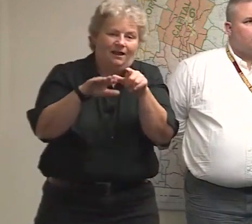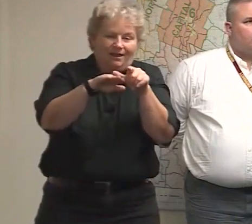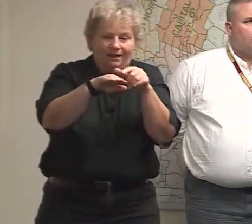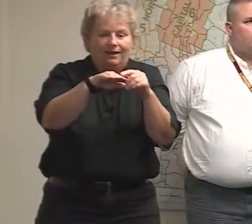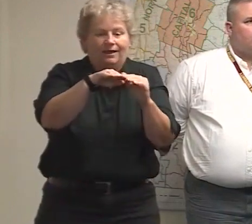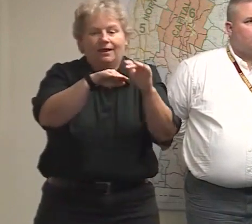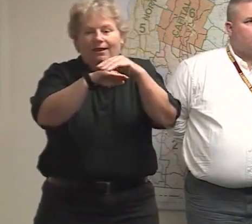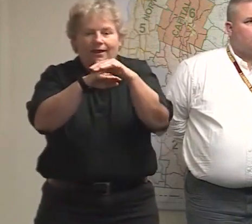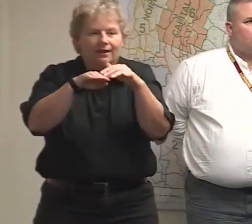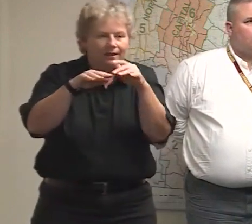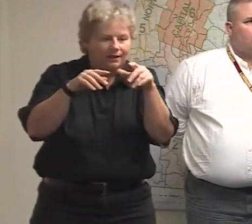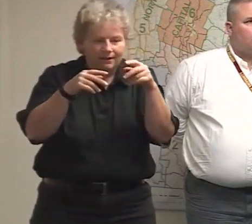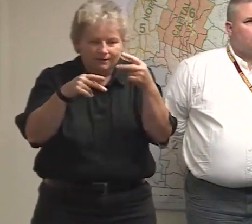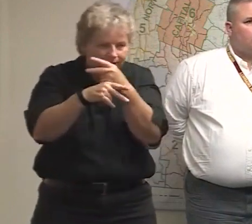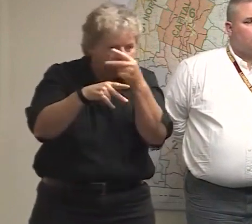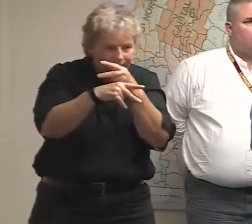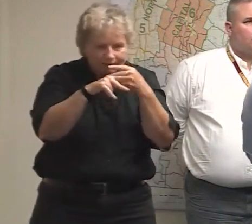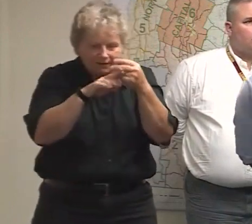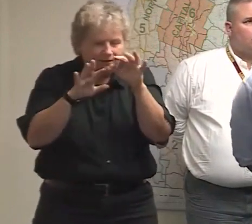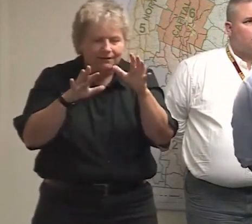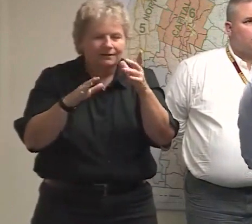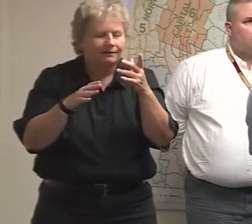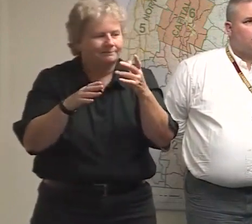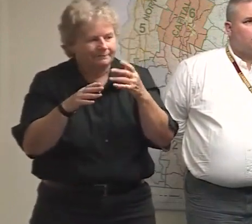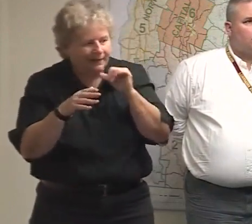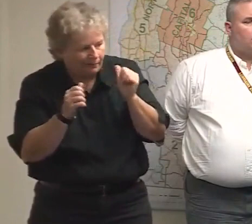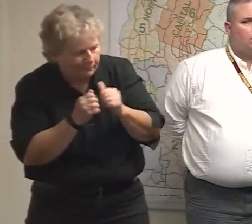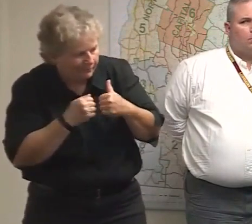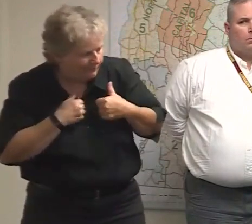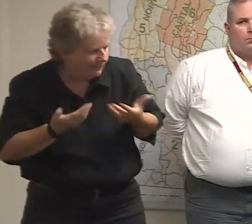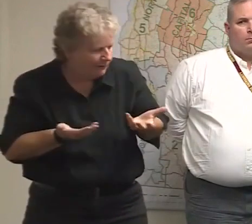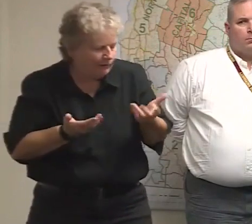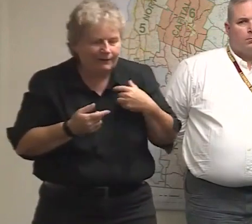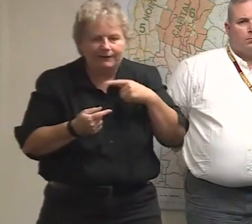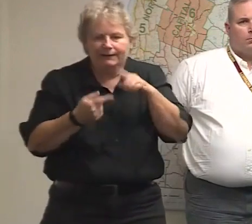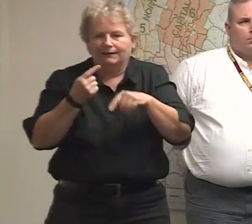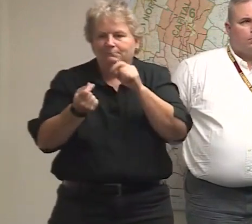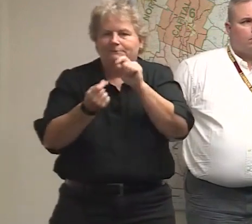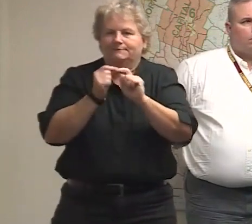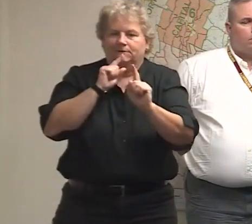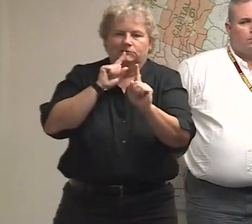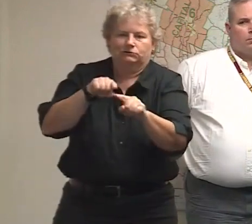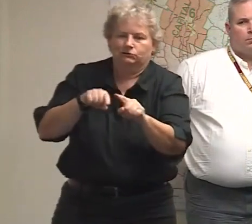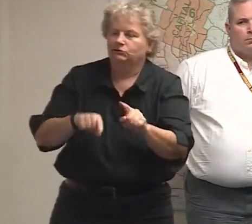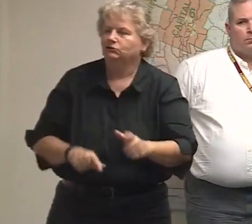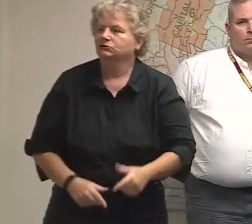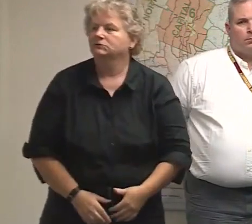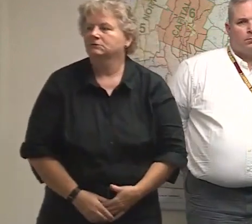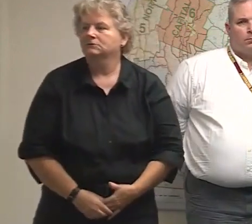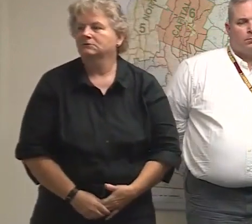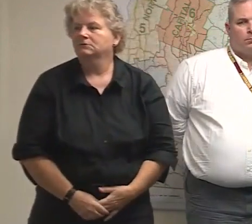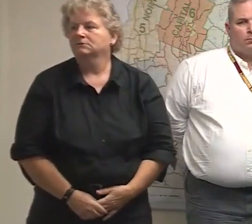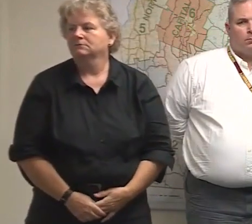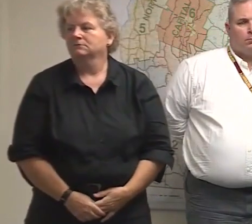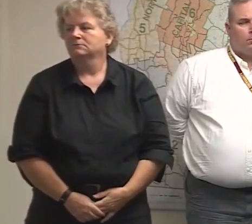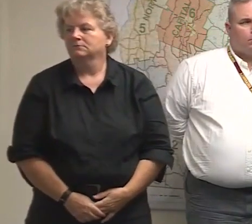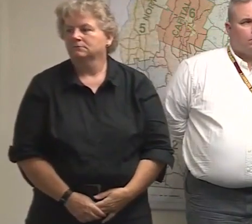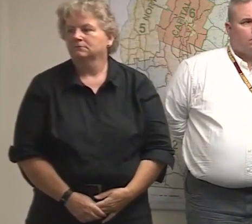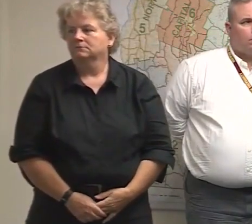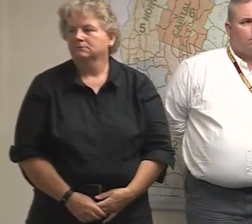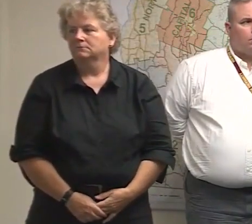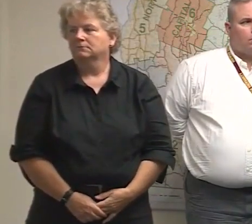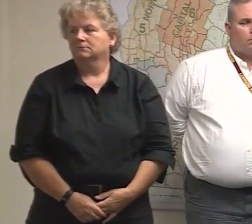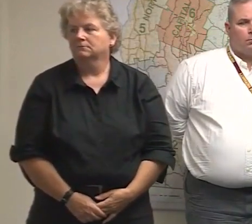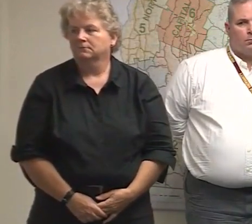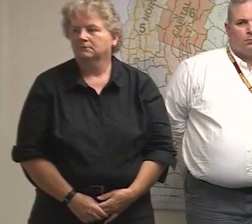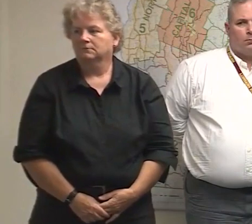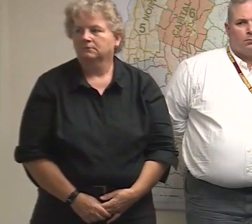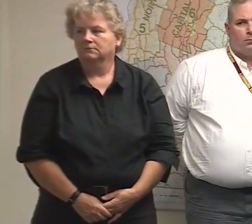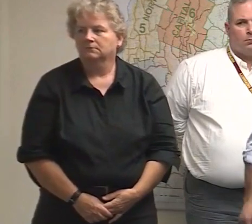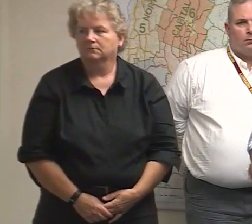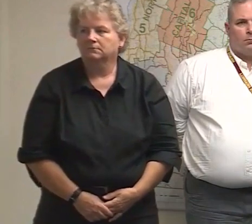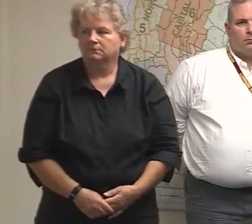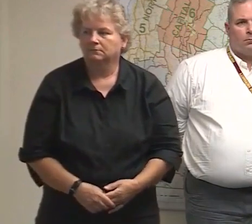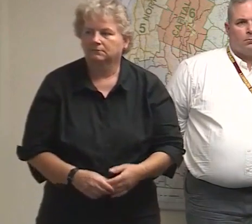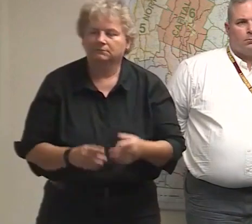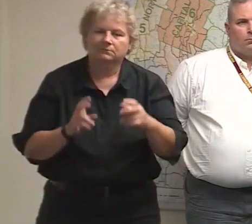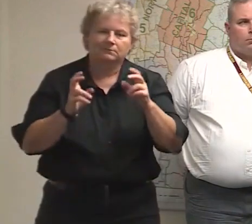OUR DAM SAFETY ENGINEER AND THE ENGINEER THAT’S MONITORING HAS THAT INFORMATION AND IS COMMUNICATING WITH OUR BOTH THE CORPS AND OUR CONTRACTOR ENGINEERING CONSULTANT THAT IS